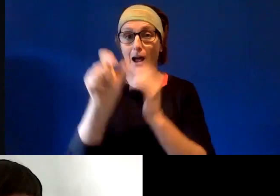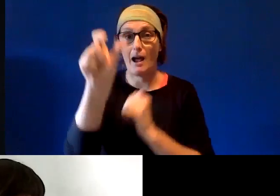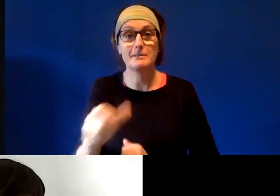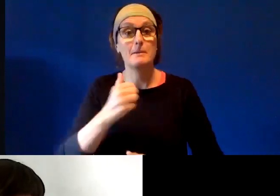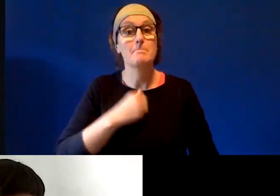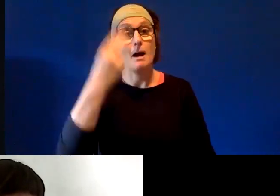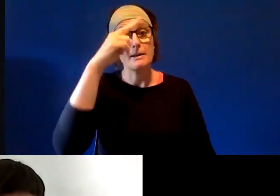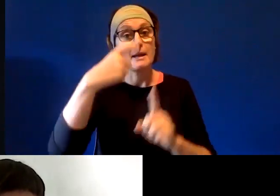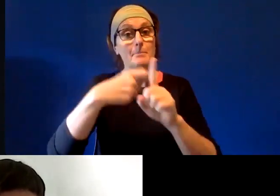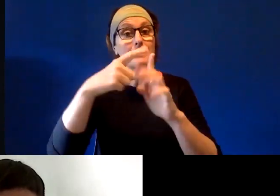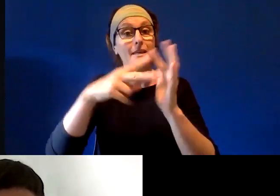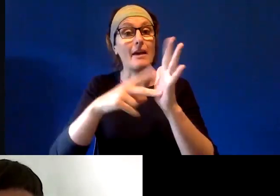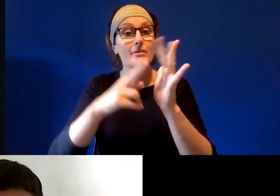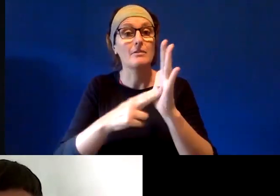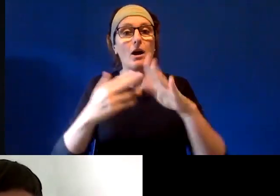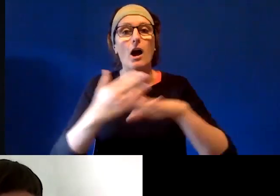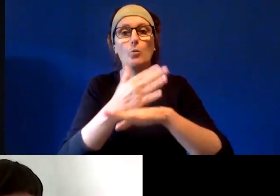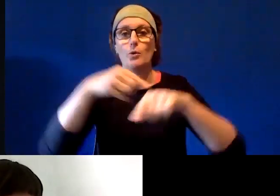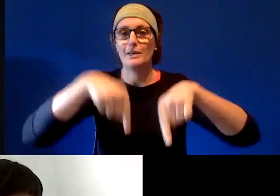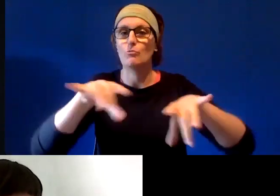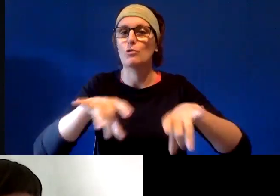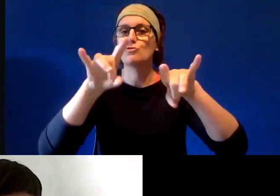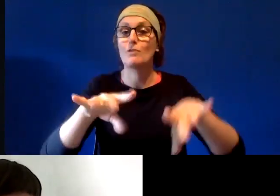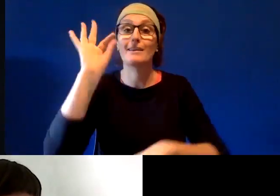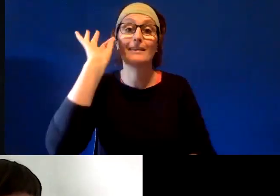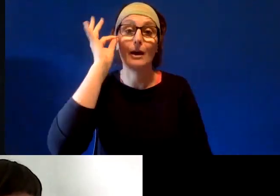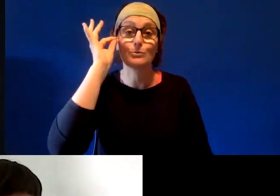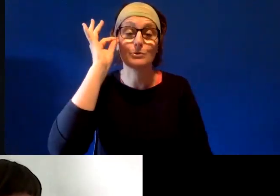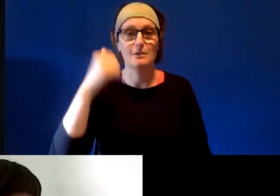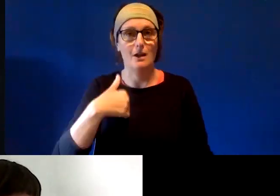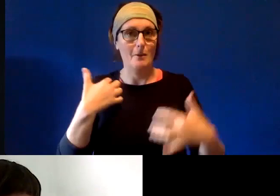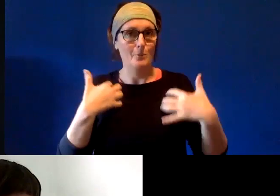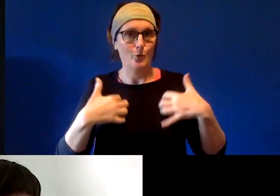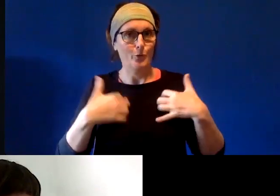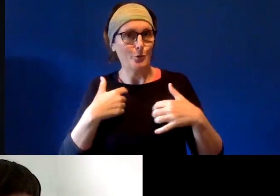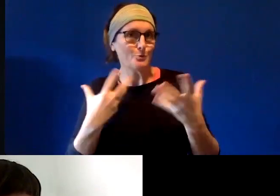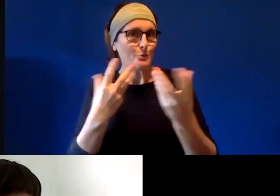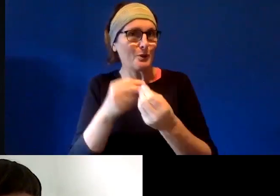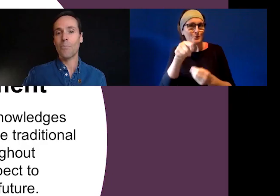capacity building team here at the Australia Council. I look forward to spending some time with you today.